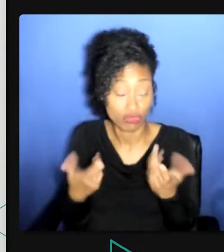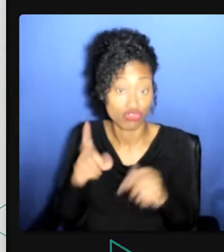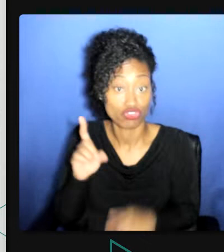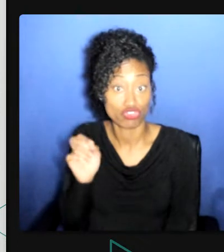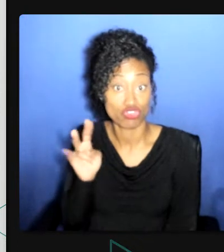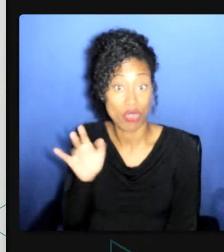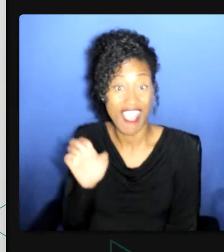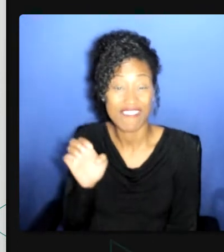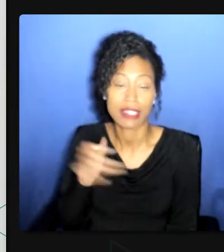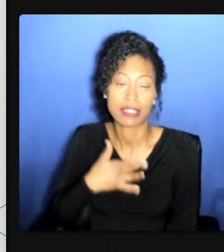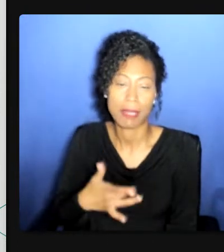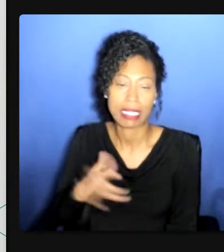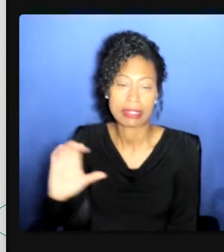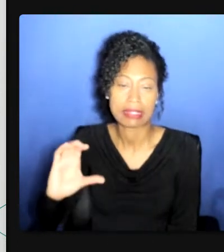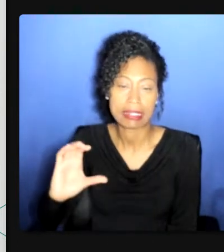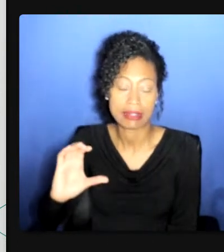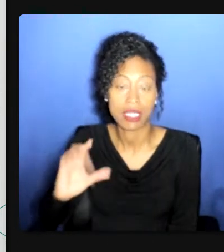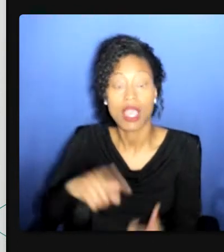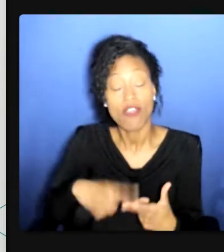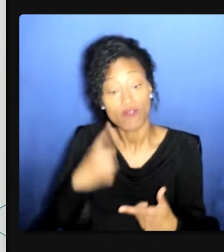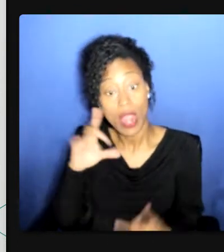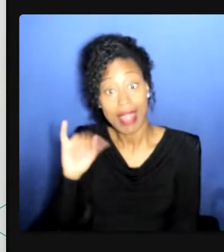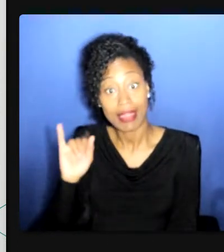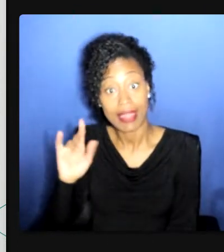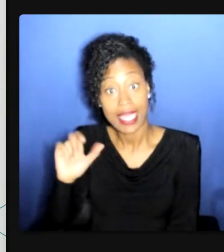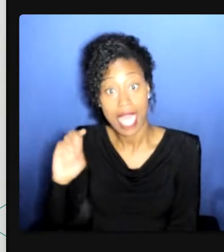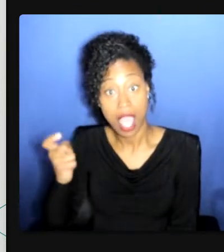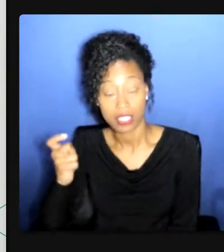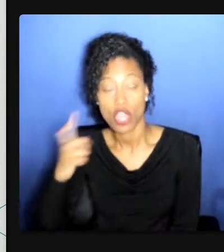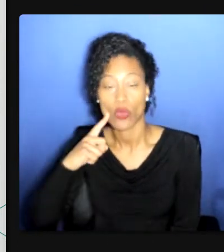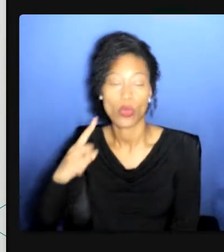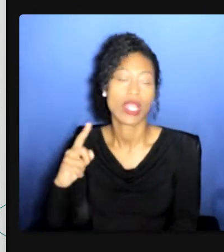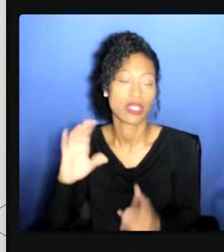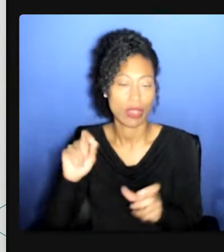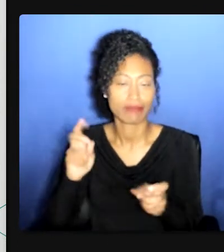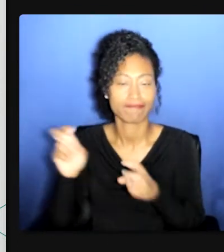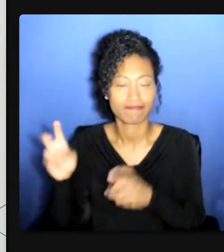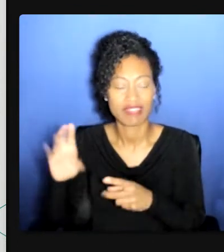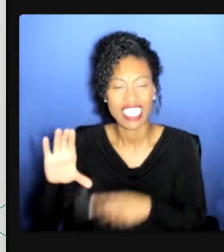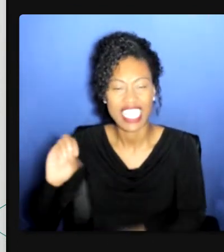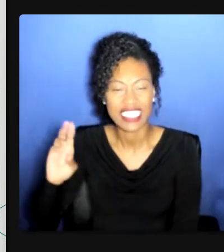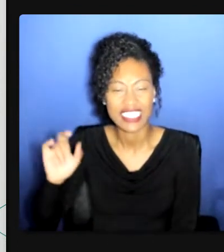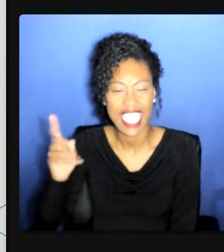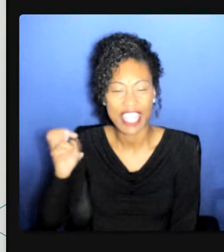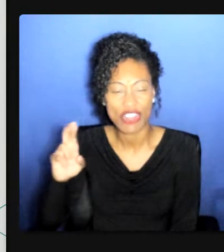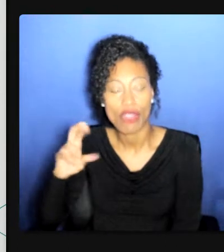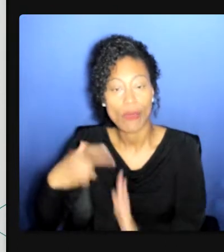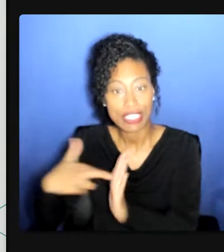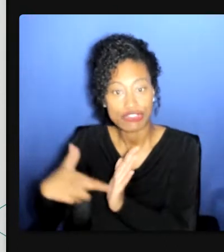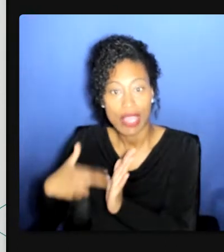For Linux you need to build a container and unload it to Azure Container Registry.